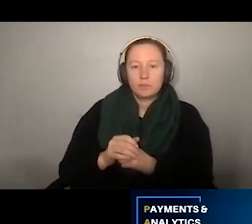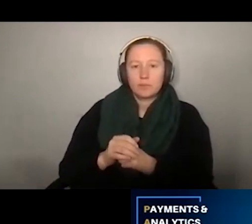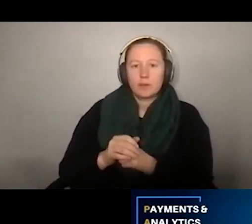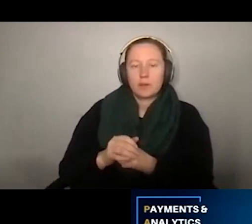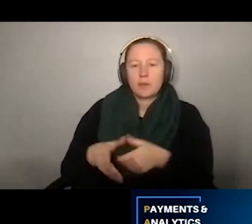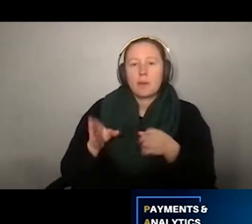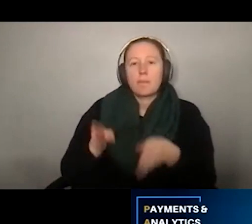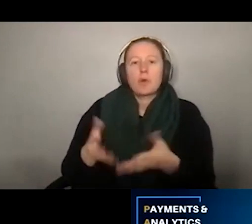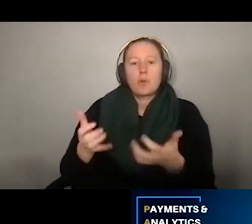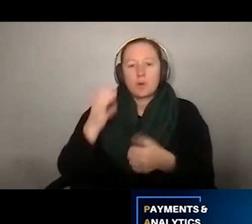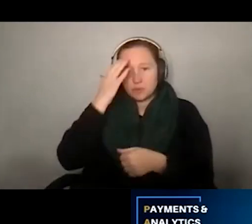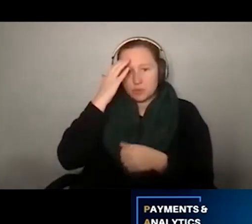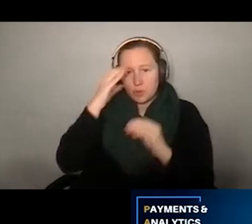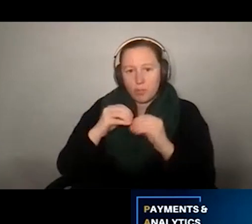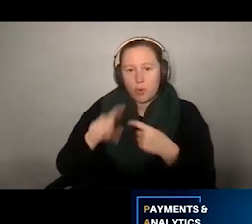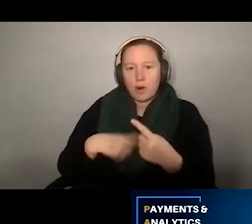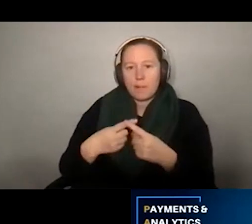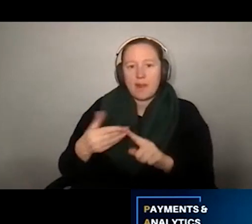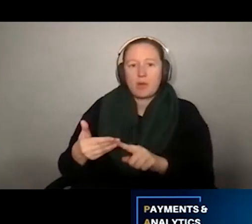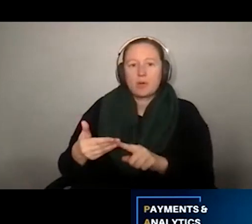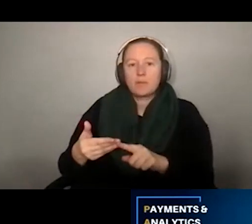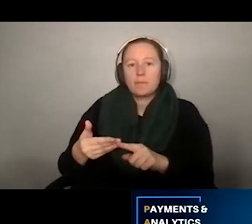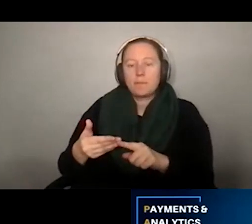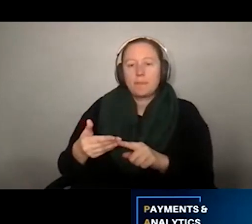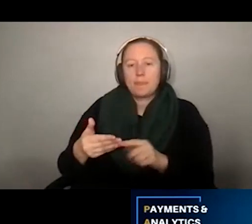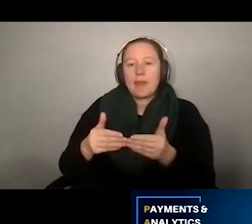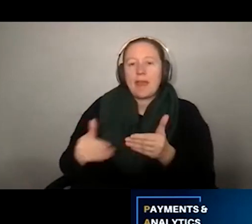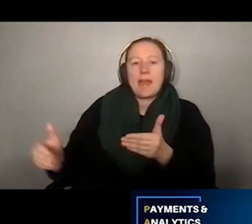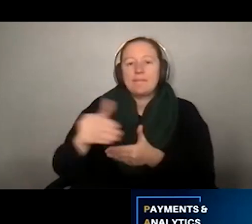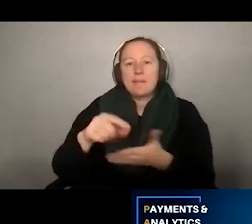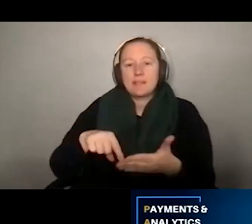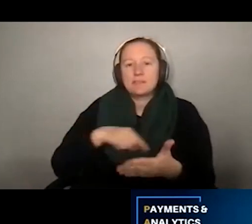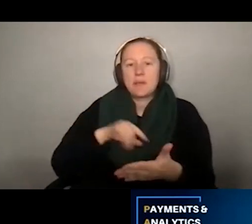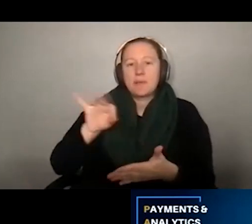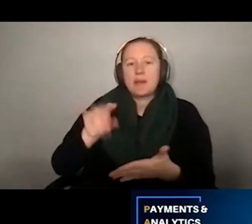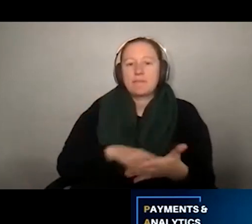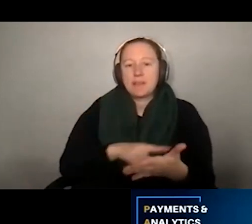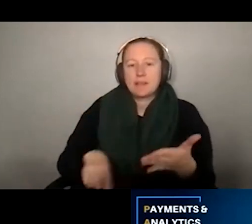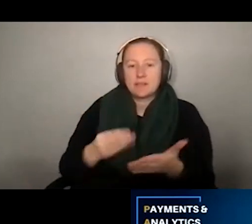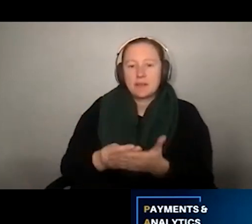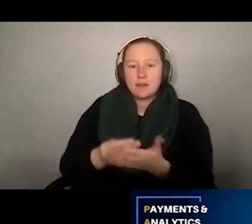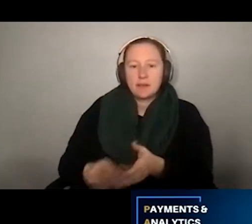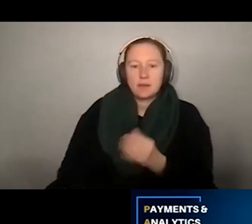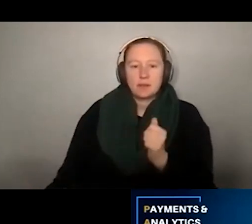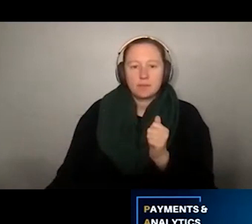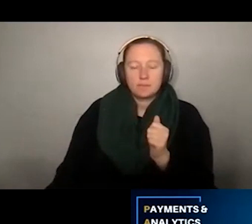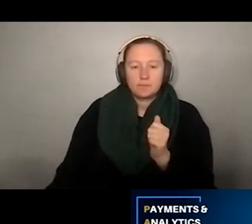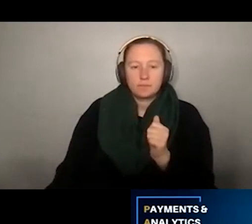the advance payment of canceling funds. You could talk a little bit more about